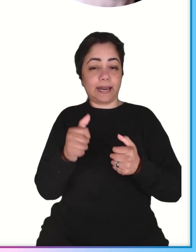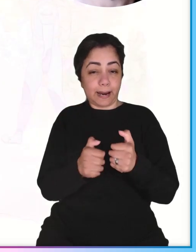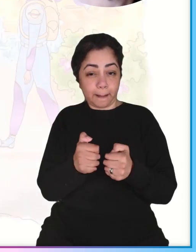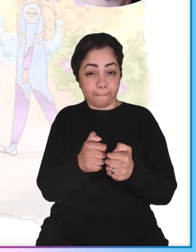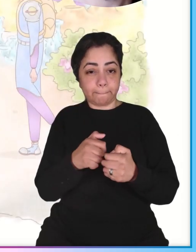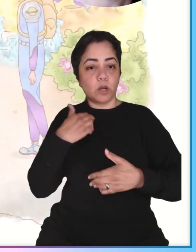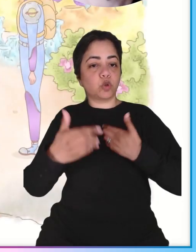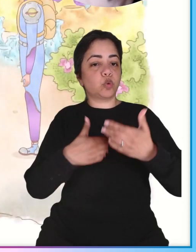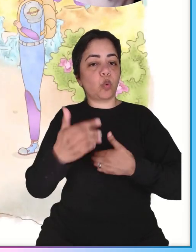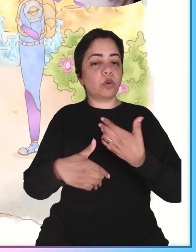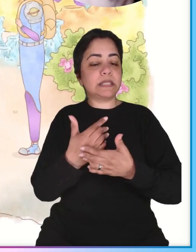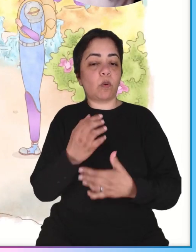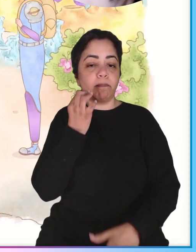Stories of Blossom.